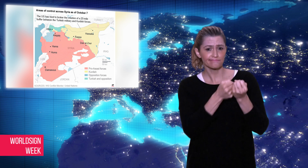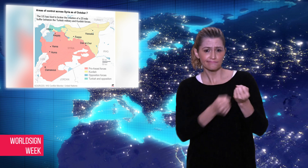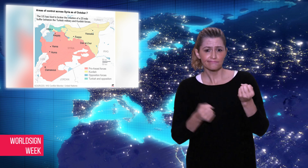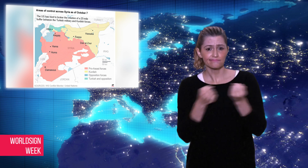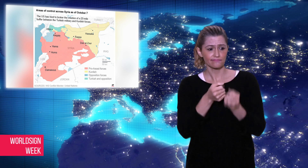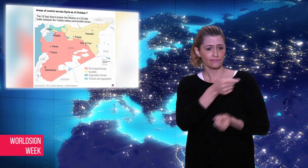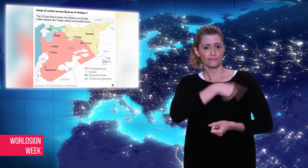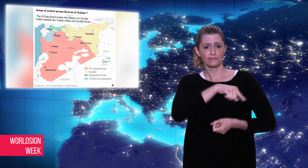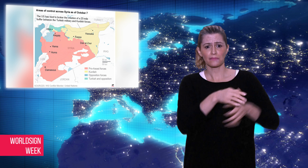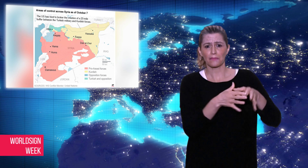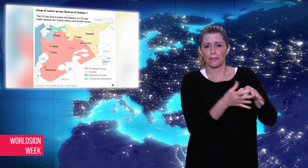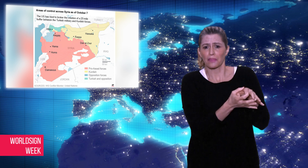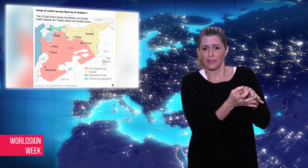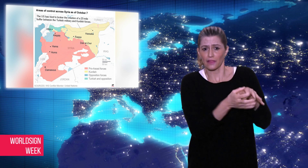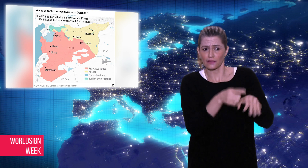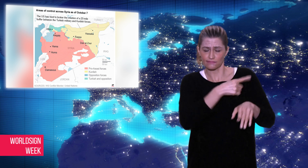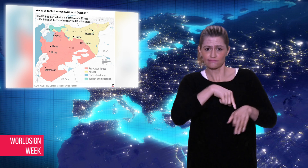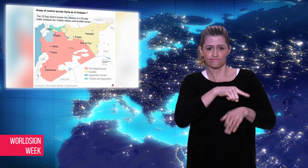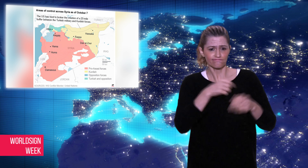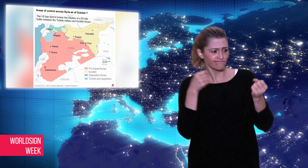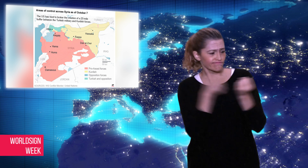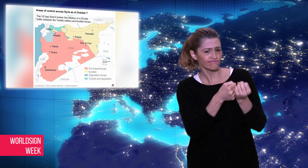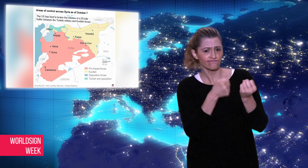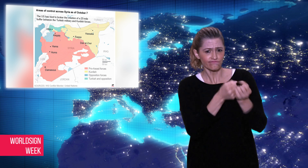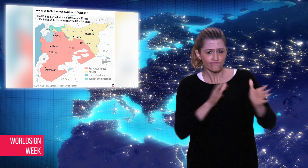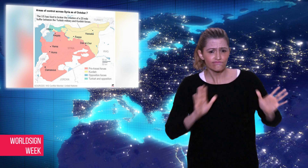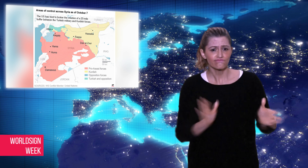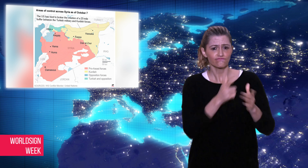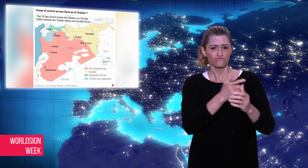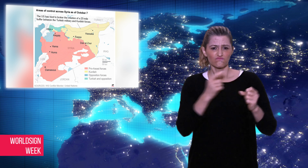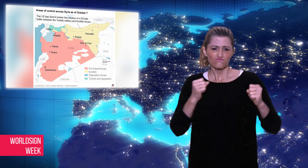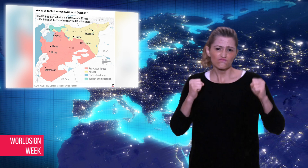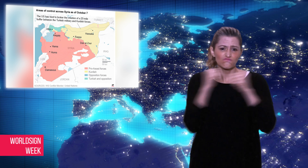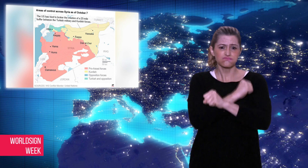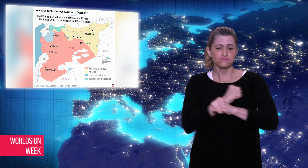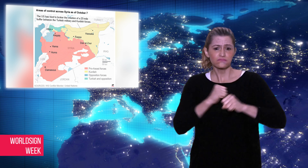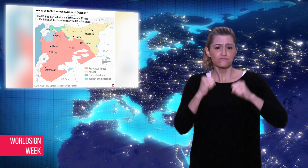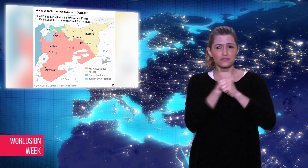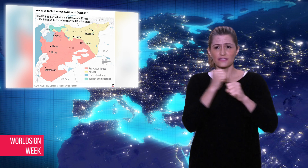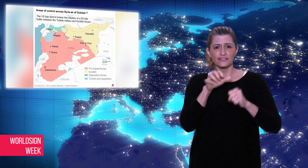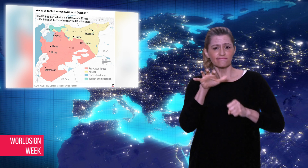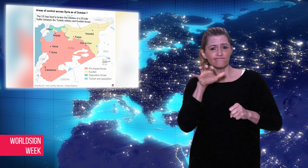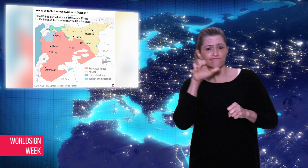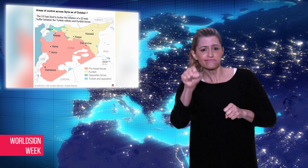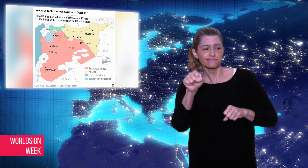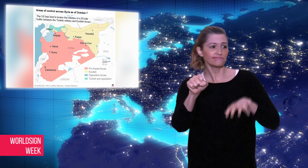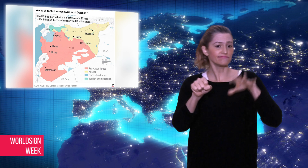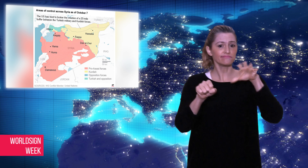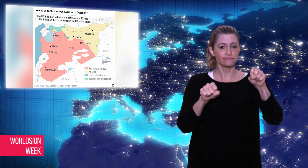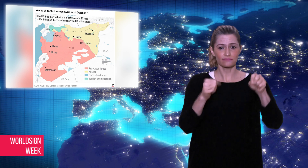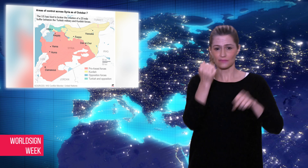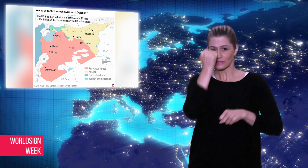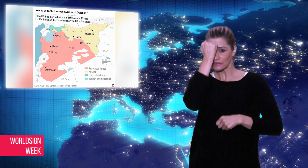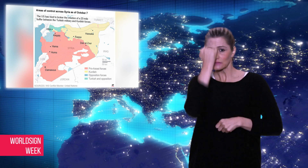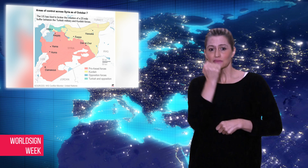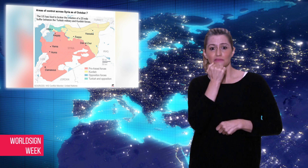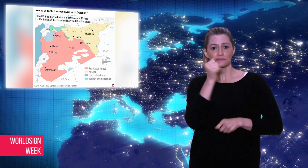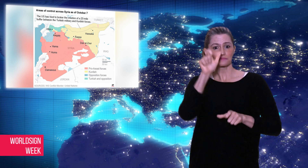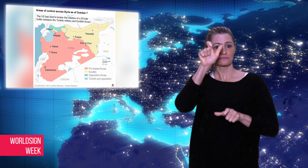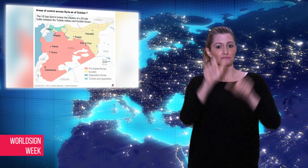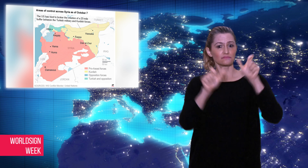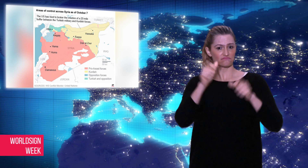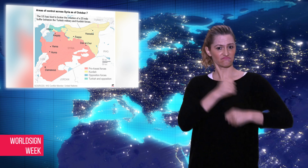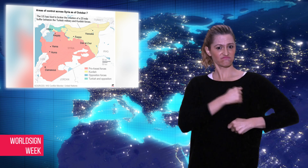fighting and capturing ISIS militants.